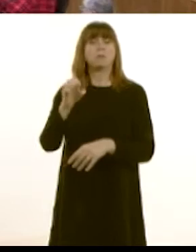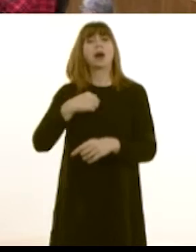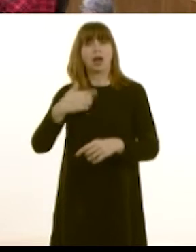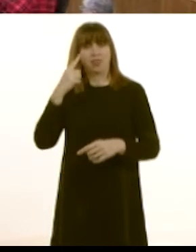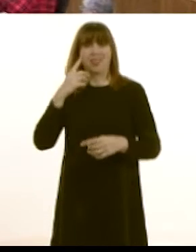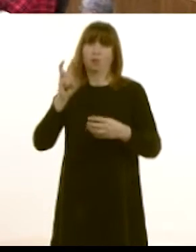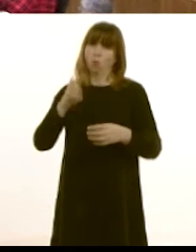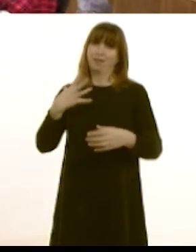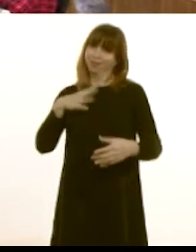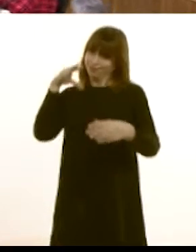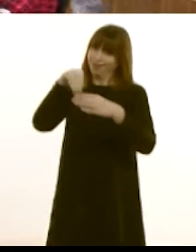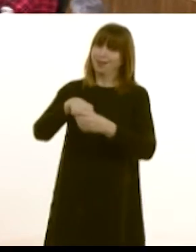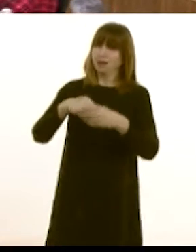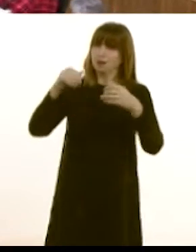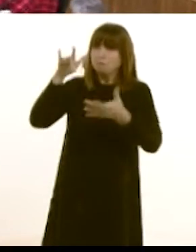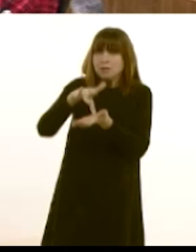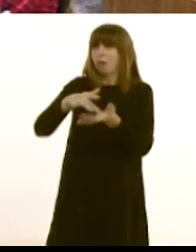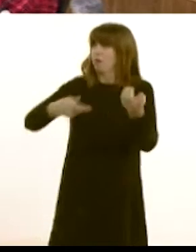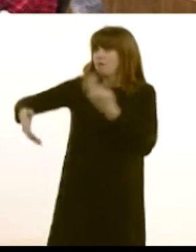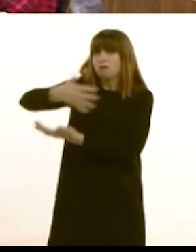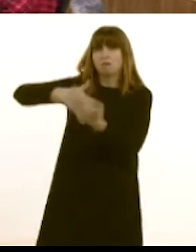Leanne Wood: First Minister, people want a positive vision.